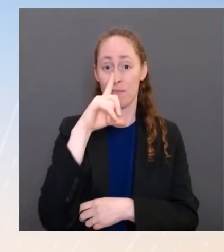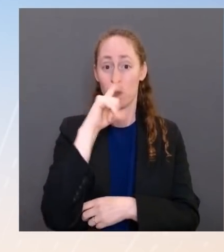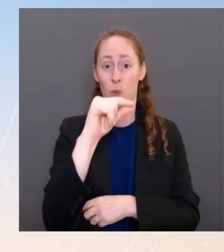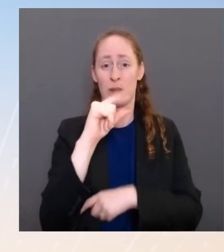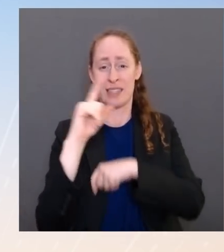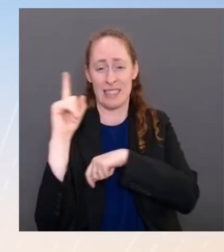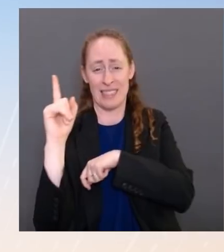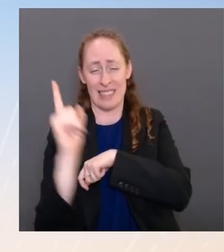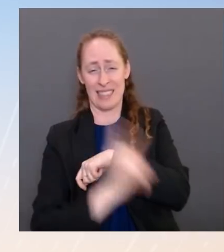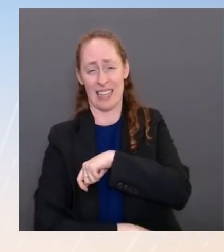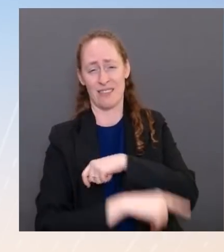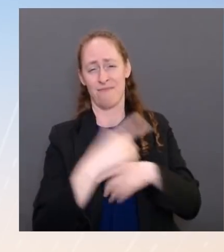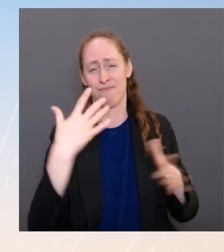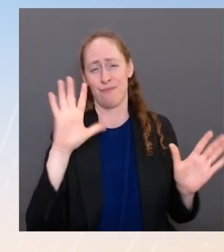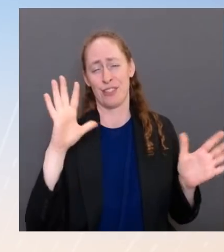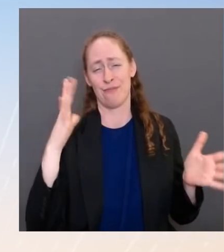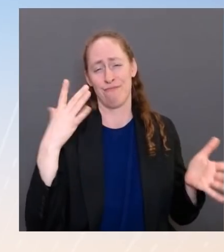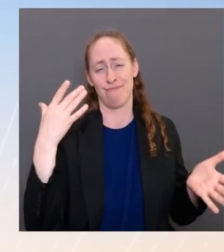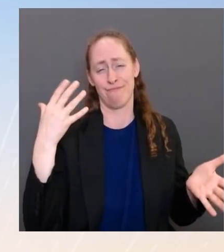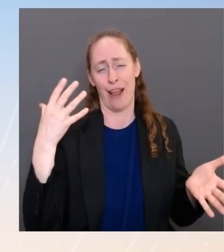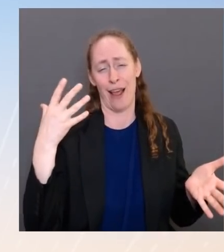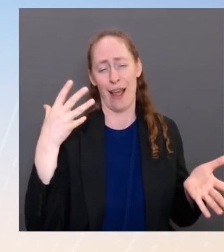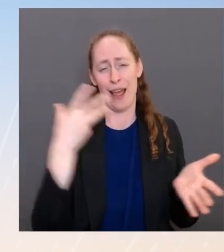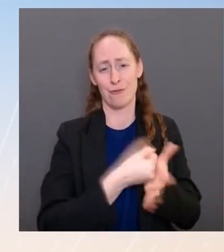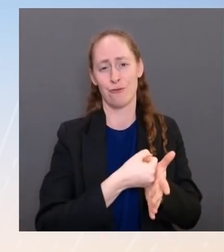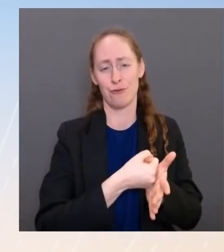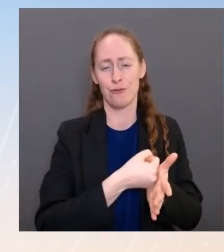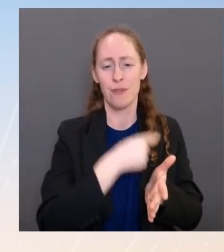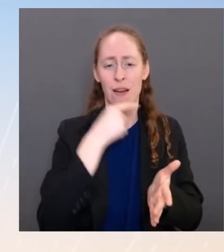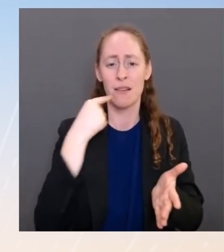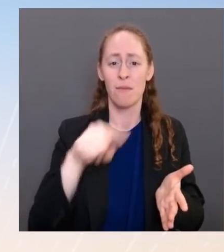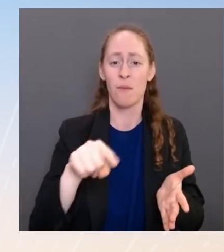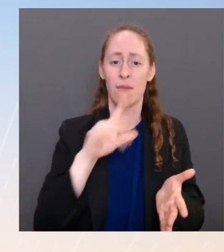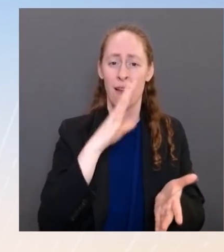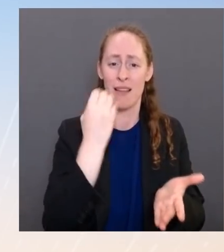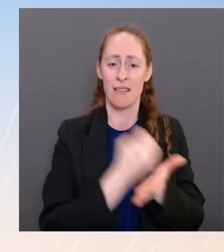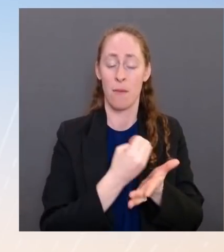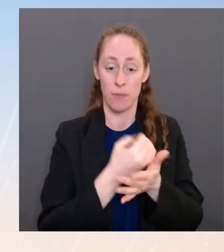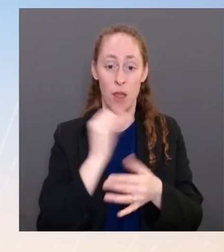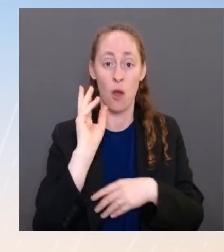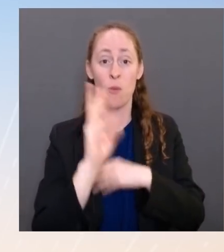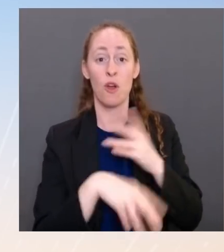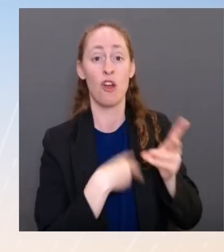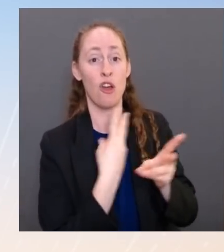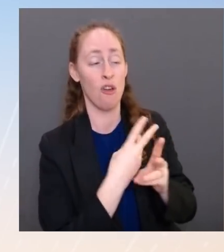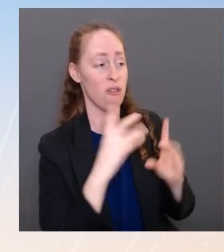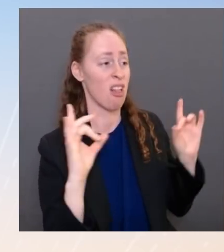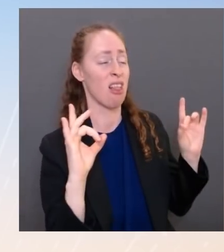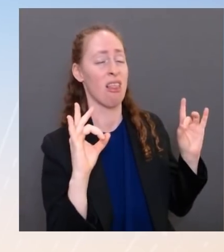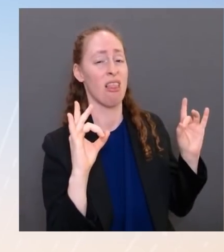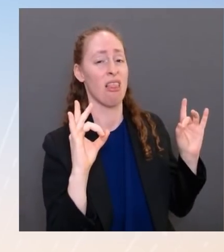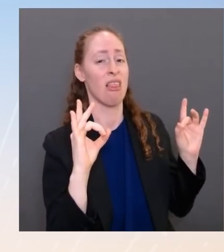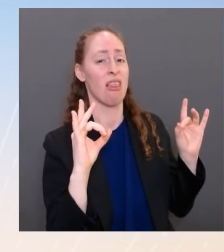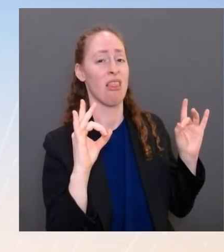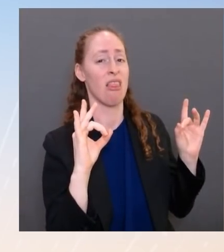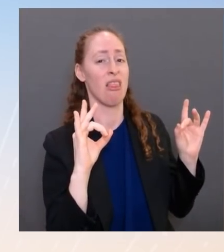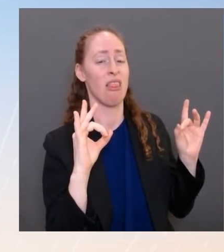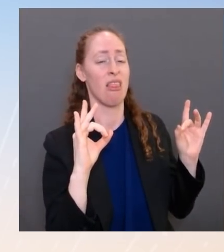So what the President's point was is that we have to be clear-eyed about the impact that has on a dictator that has invaded another country,